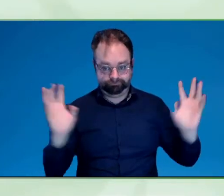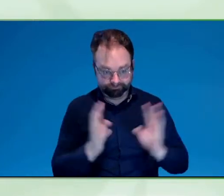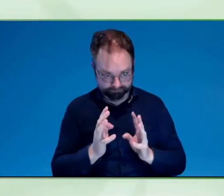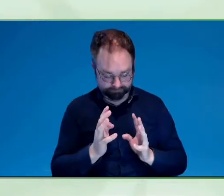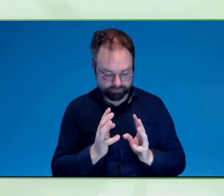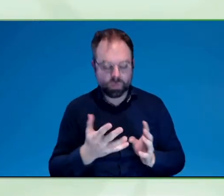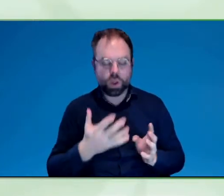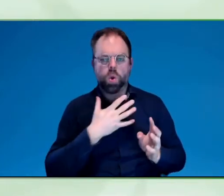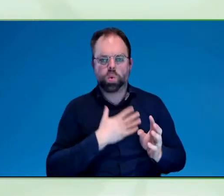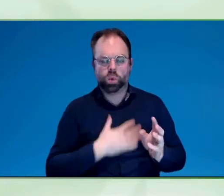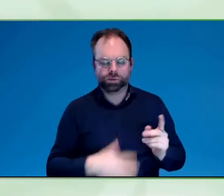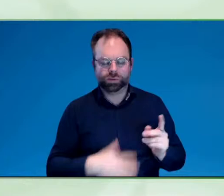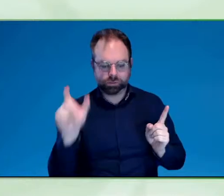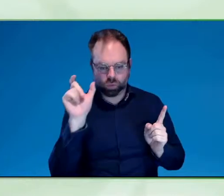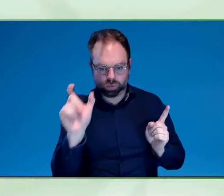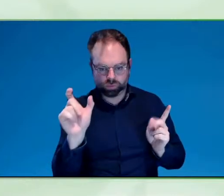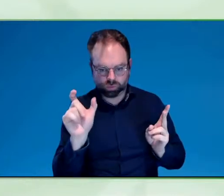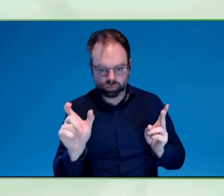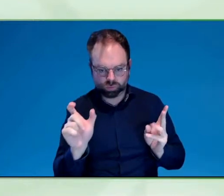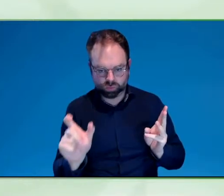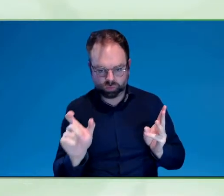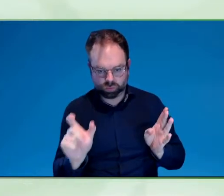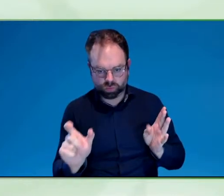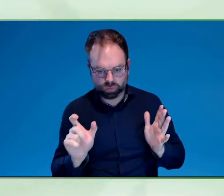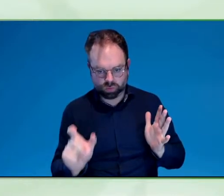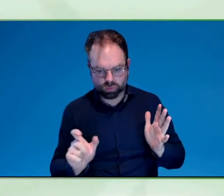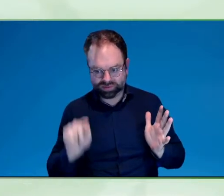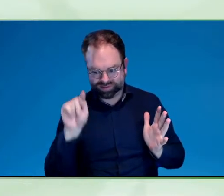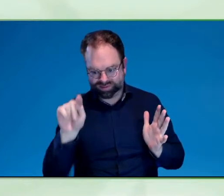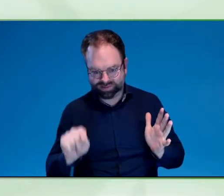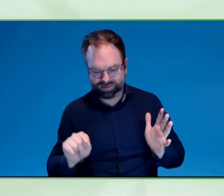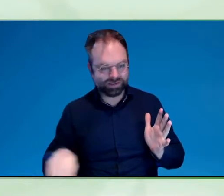Could we have a variety of technologies come together so we are able to provide a toolkit